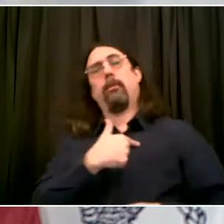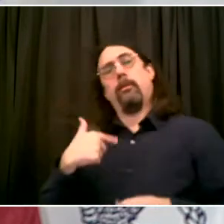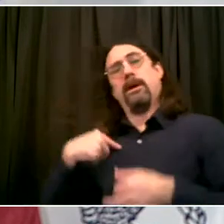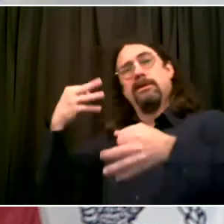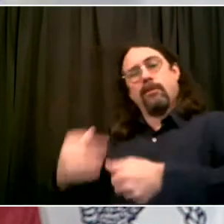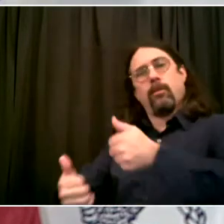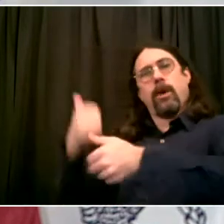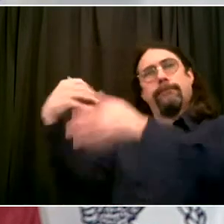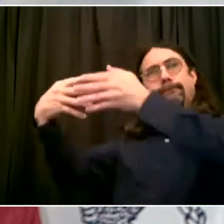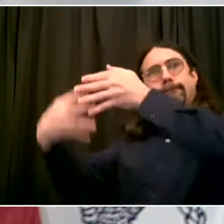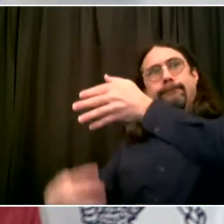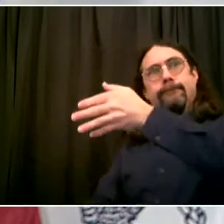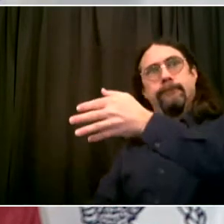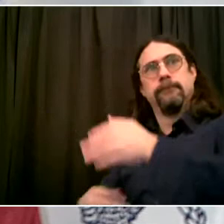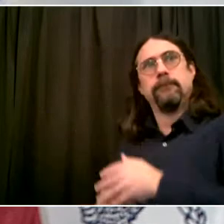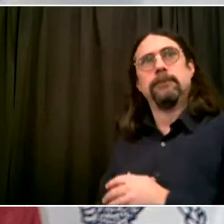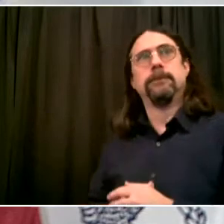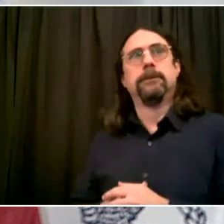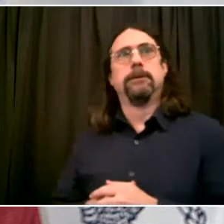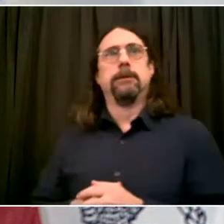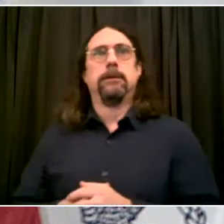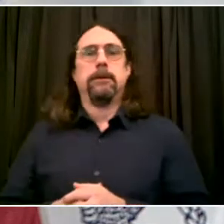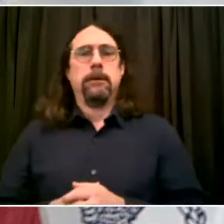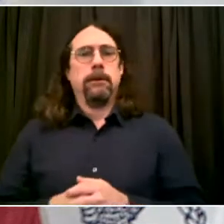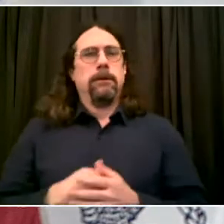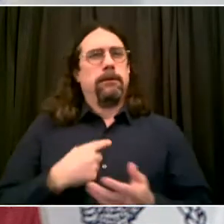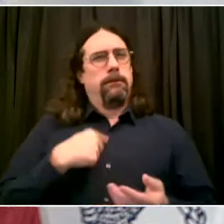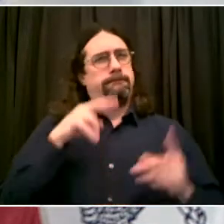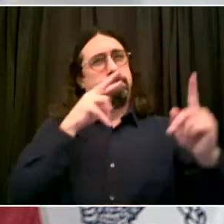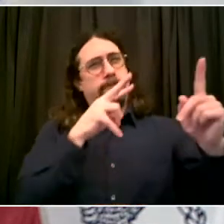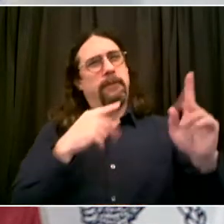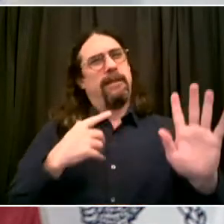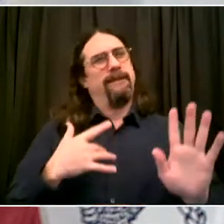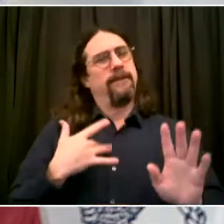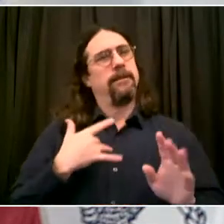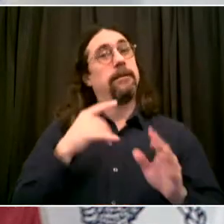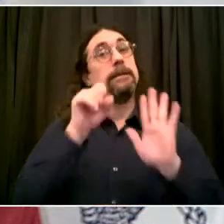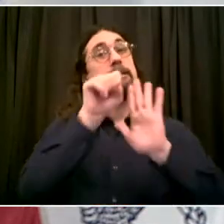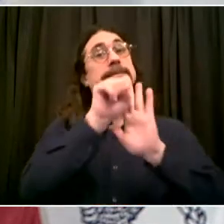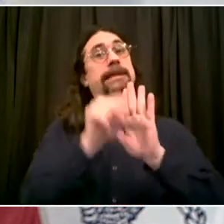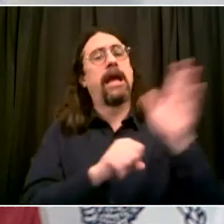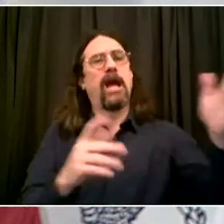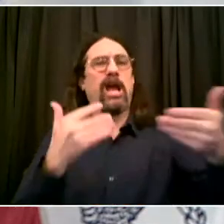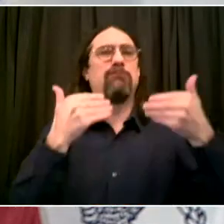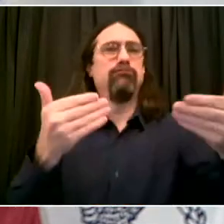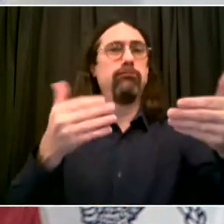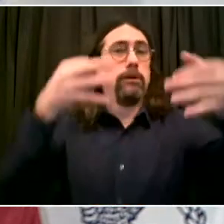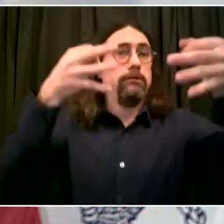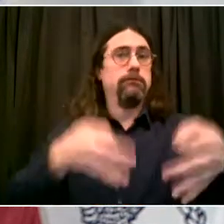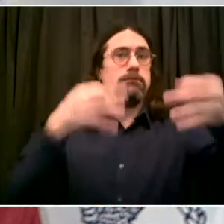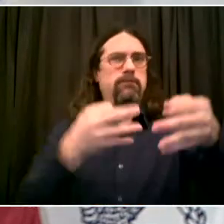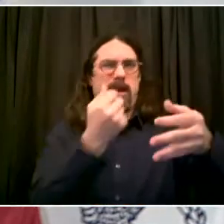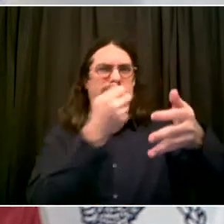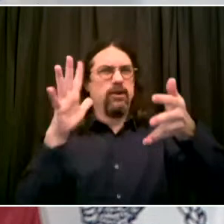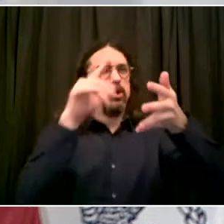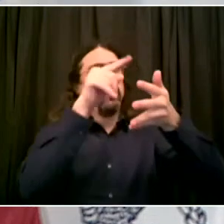NORMAL GOVVERNANCE TO NEW YORK CITY SO WE CAN AKME E THESE DECISIONS. AS LONG AS THE STATE IS MAKING THESE DECISIONS WERE GOING TO DO EVERYTHING WE CAN TO MAKE SURE PEOPLE ARE SAFE AND THERE'S